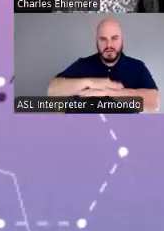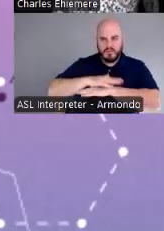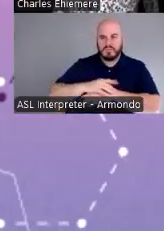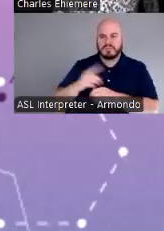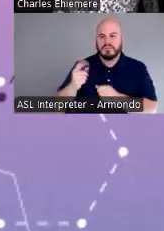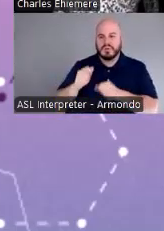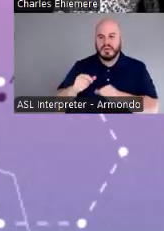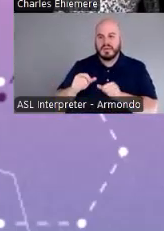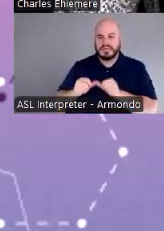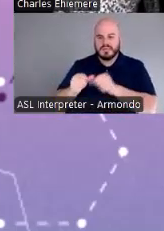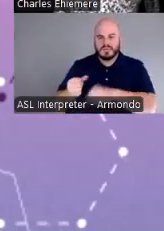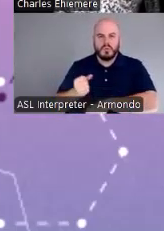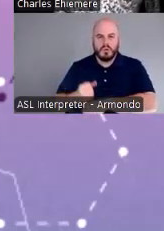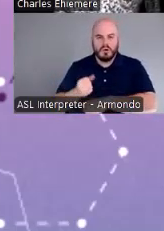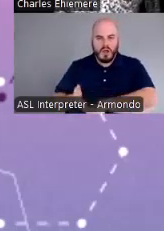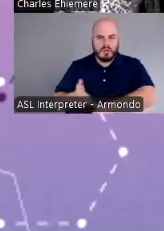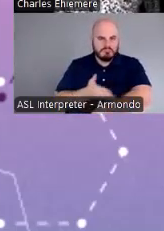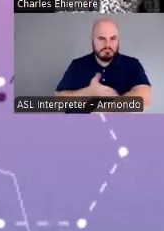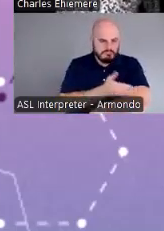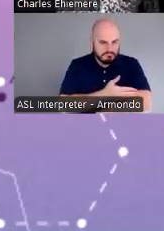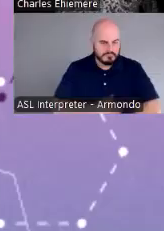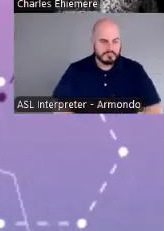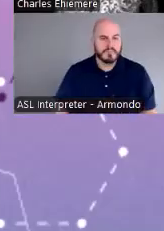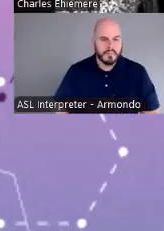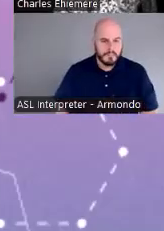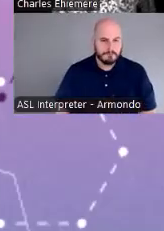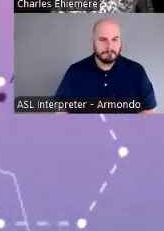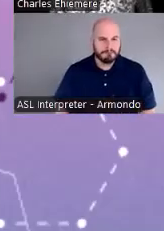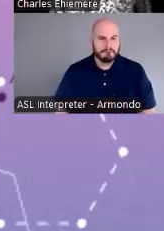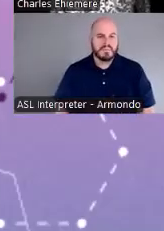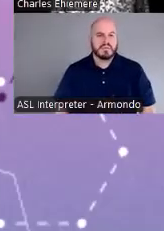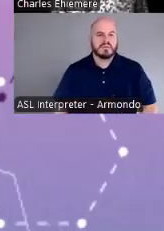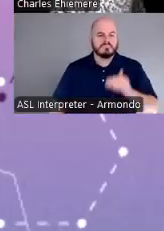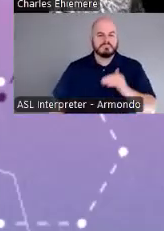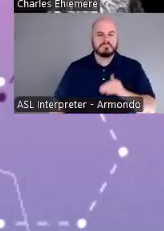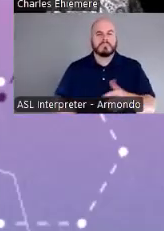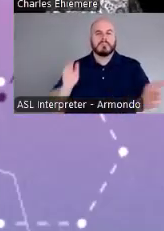So basically, this is geographical engagement.